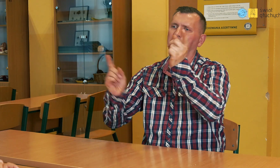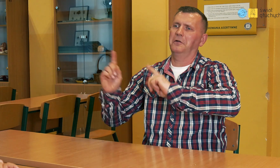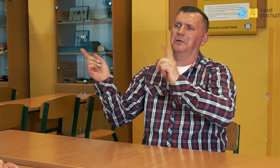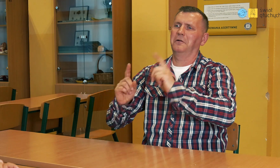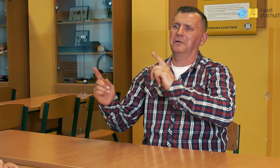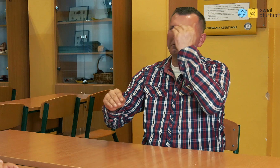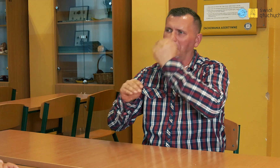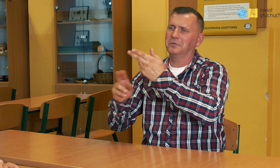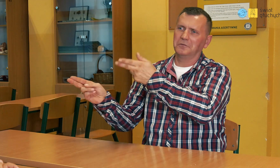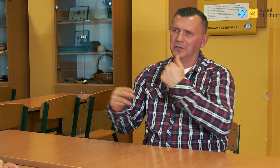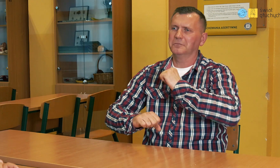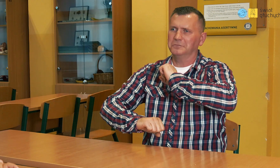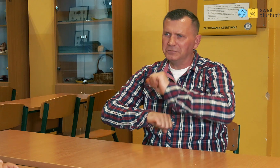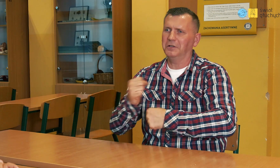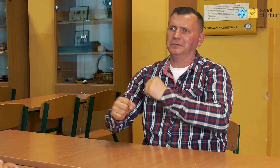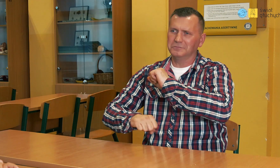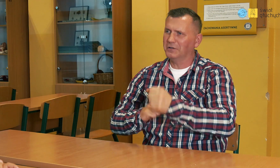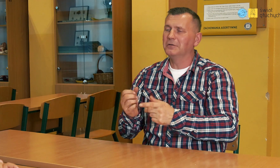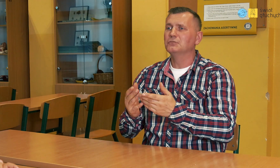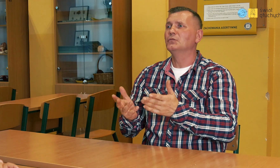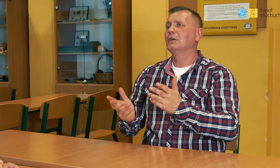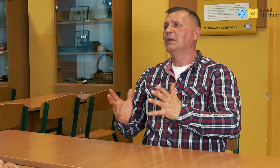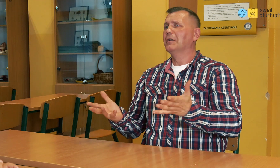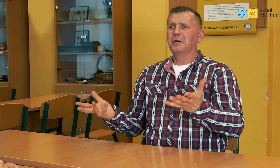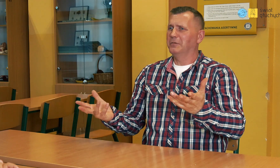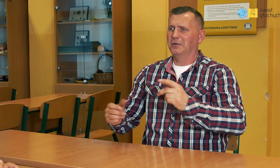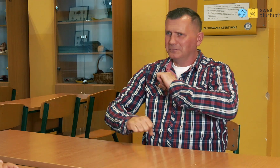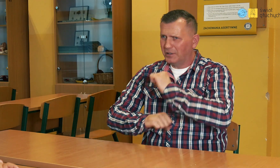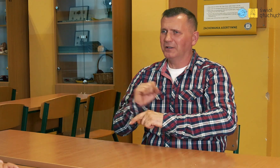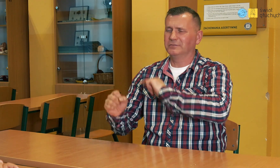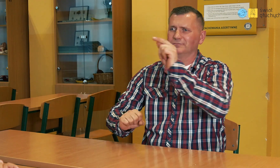We talked, and then returned home at night.